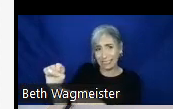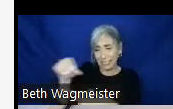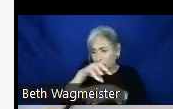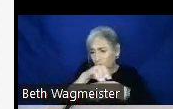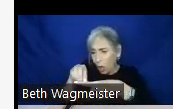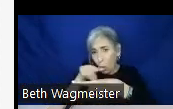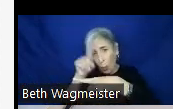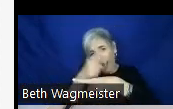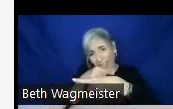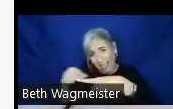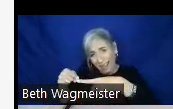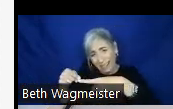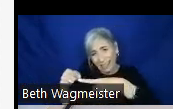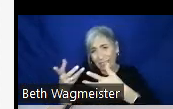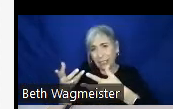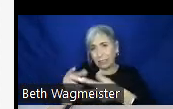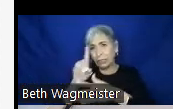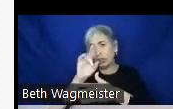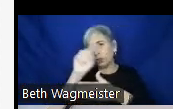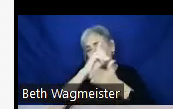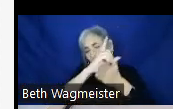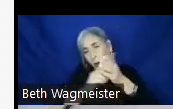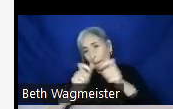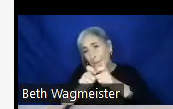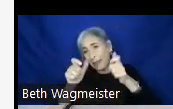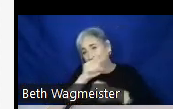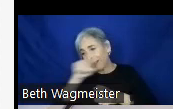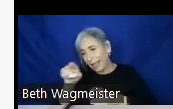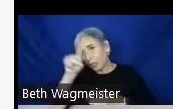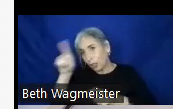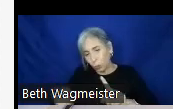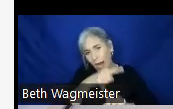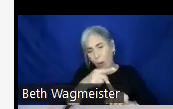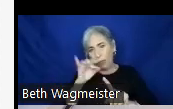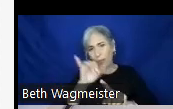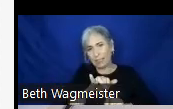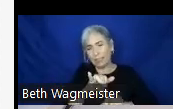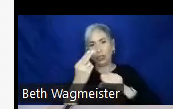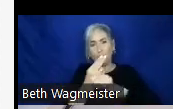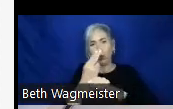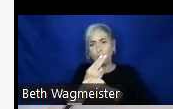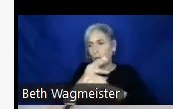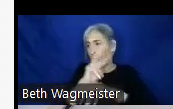and draw a big line around it. It is one line of CSS in between of the user and website that